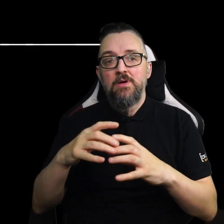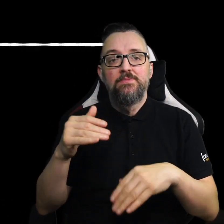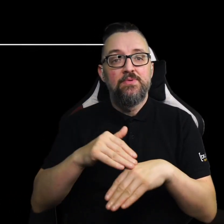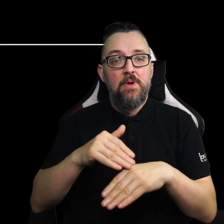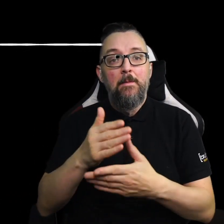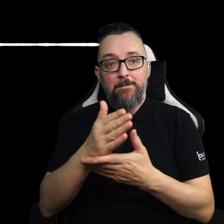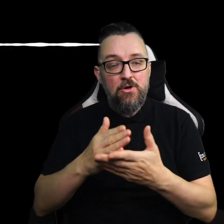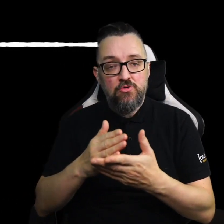Yes, partial!